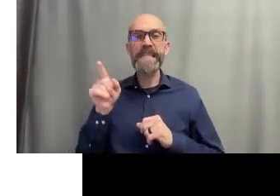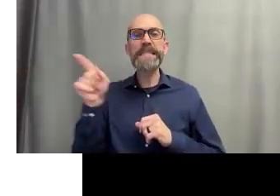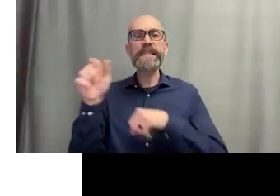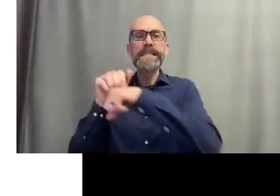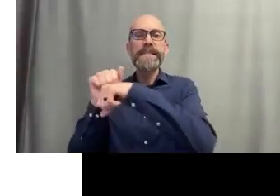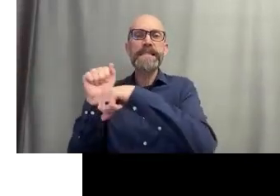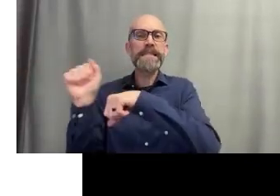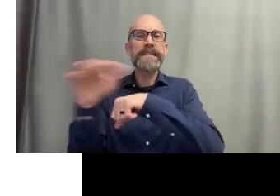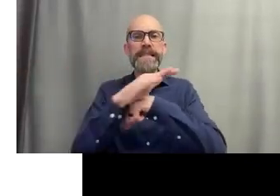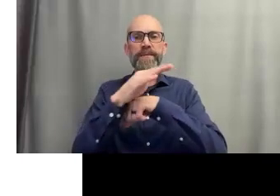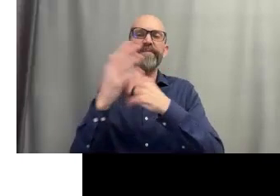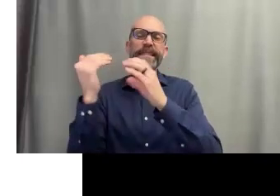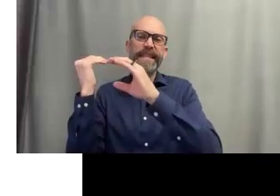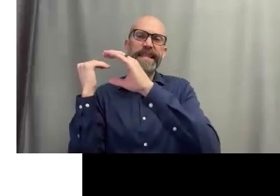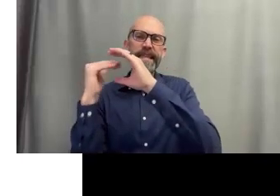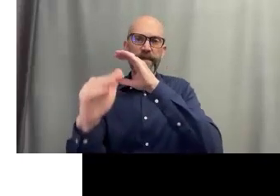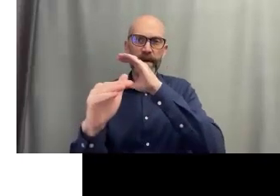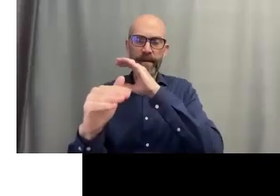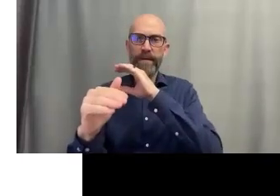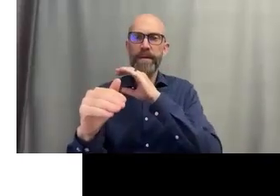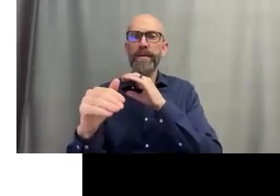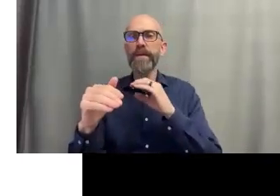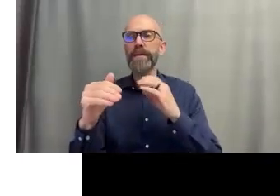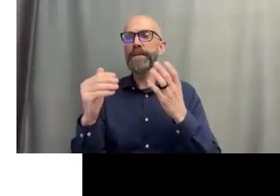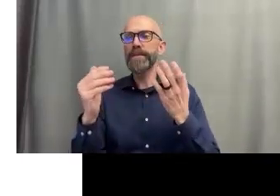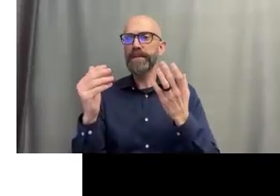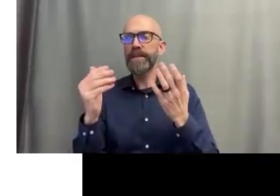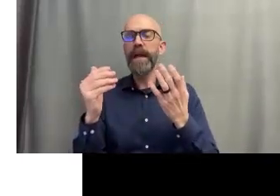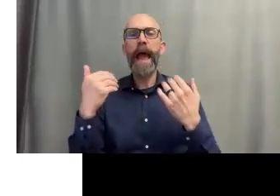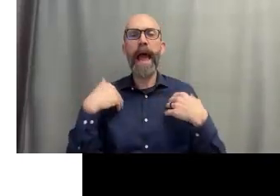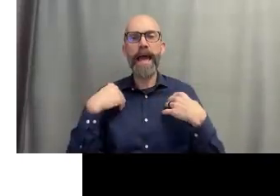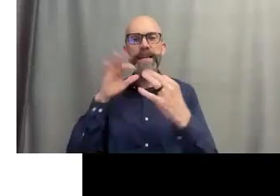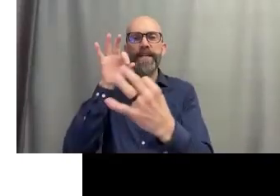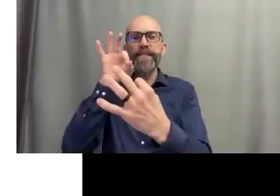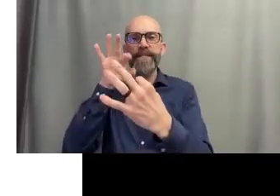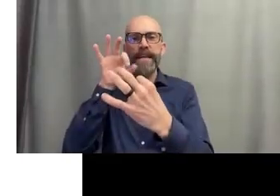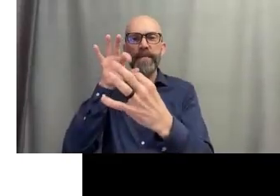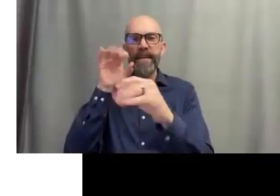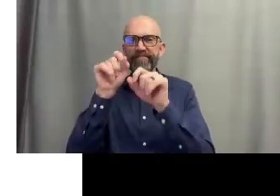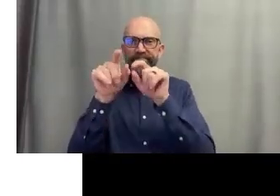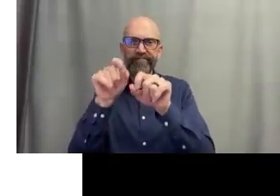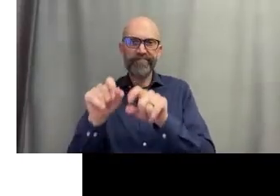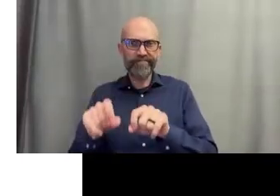an email with feedback survey for all of the sessions.